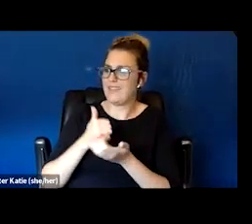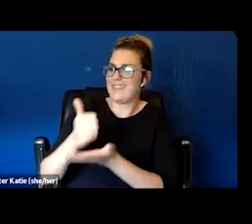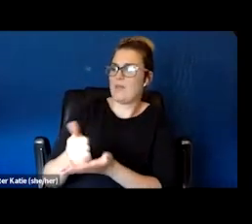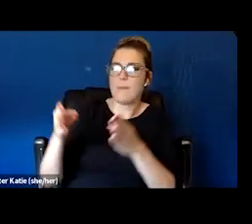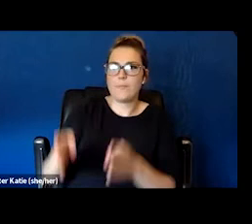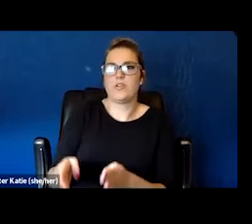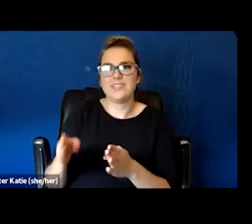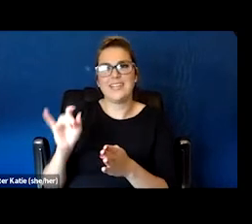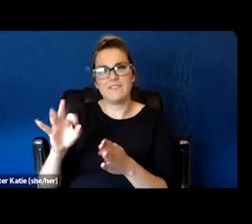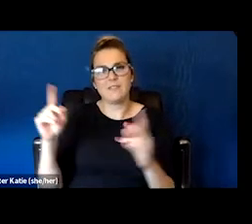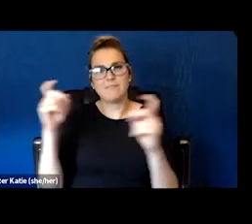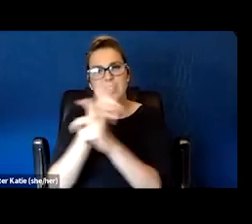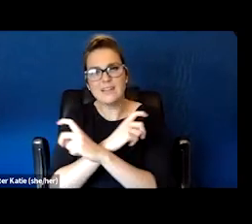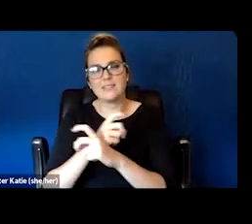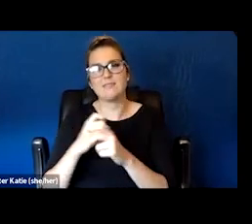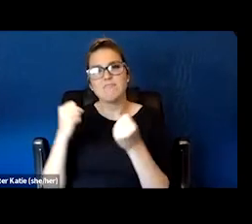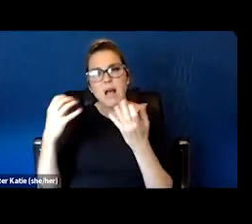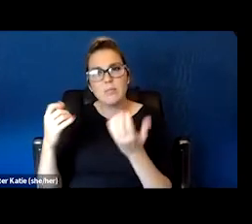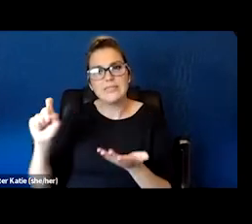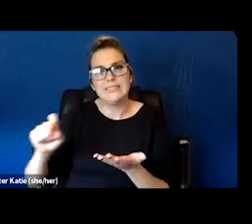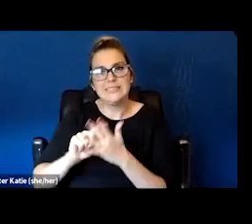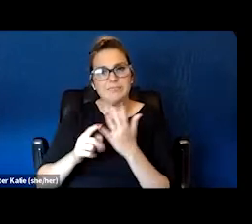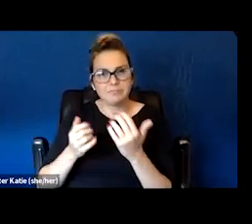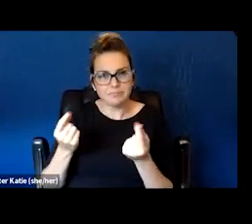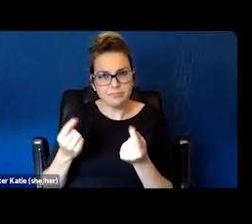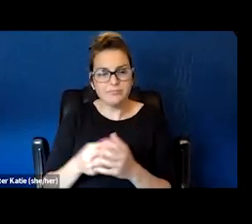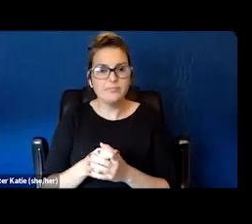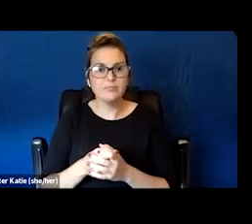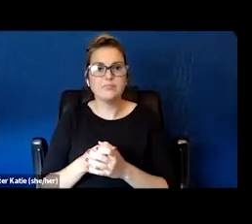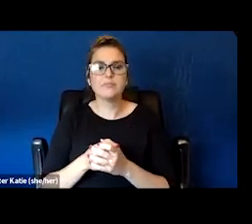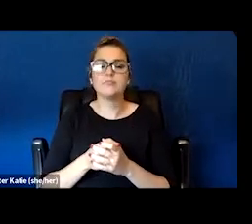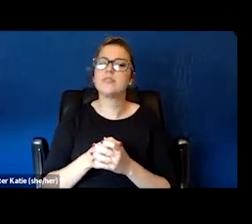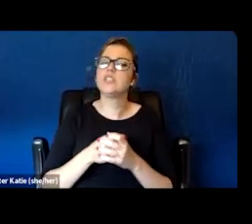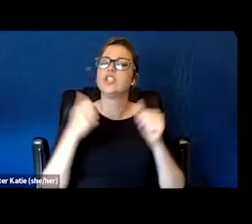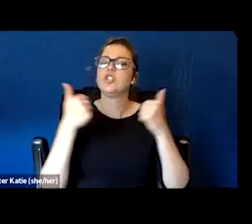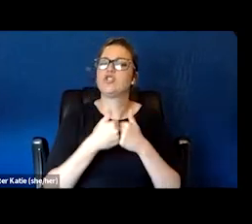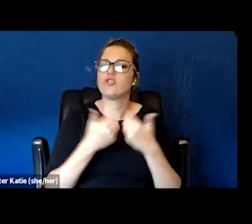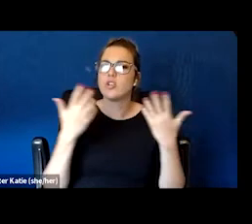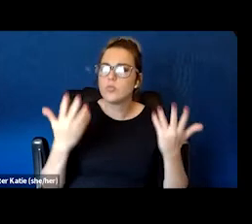So some of the challenges that we experience is just the sheer number of people who have behavioral health needs.